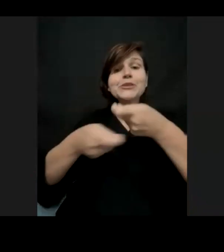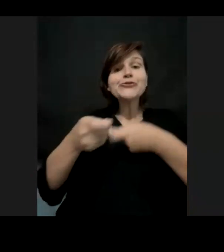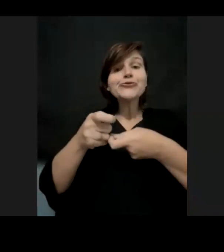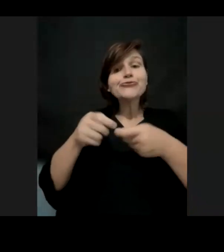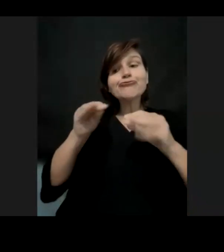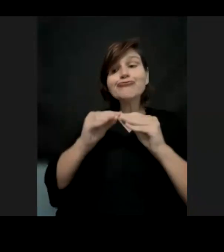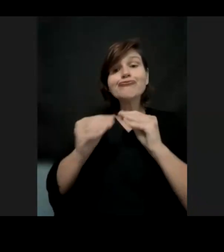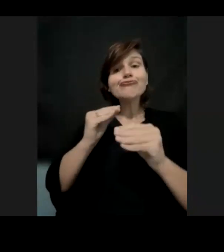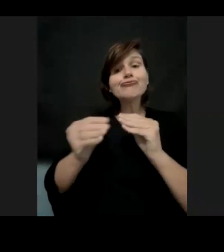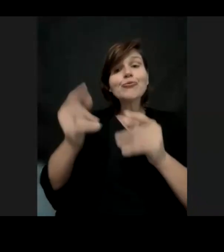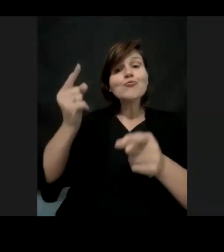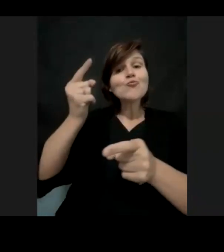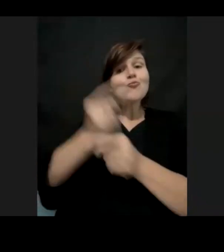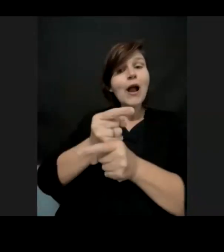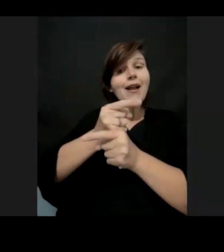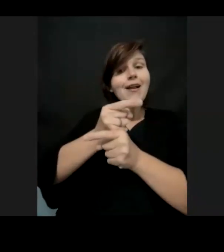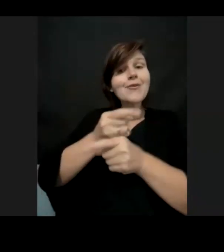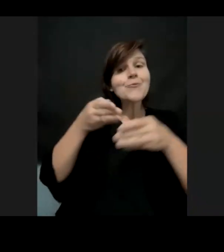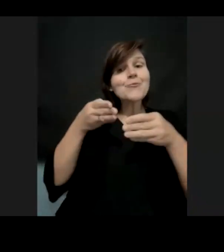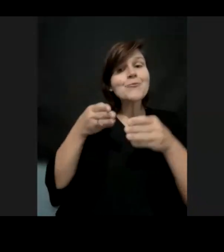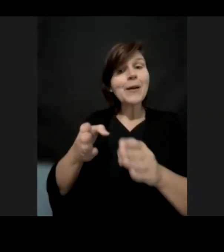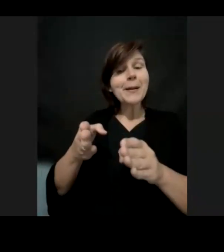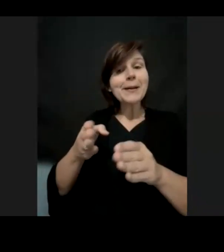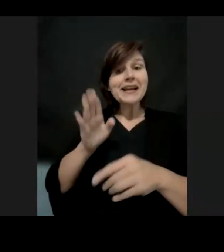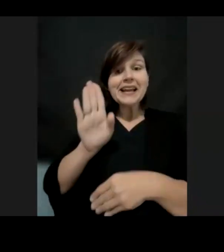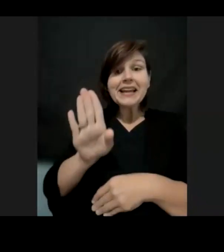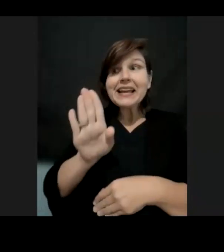Mr. Socks's socks are stuck up the tree.